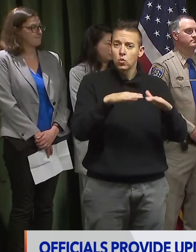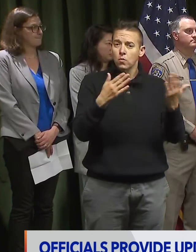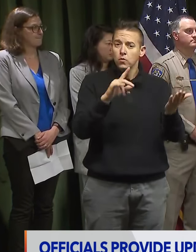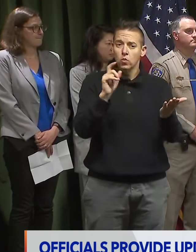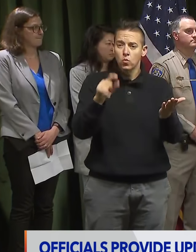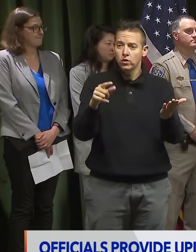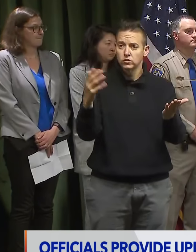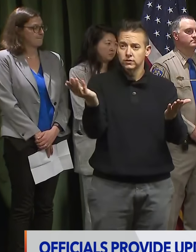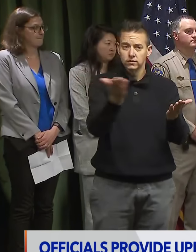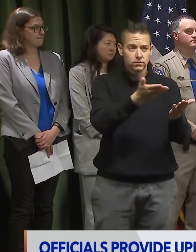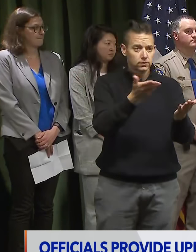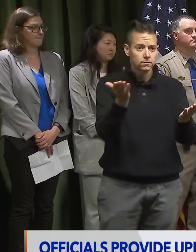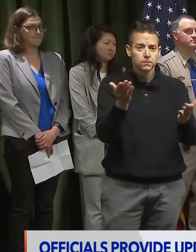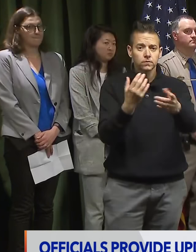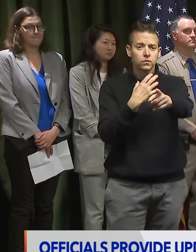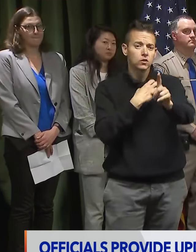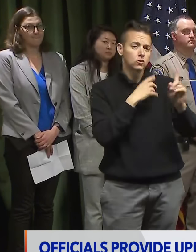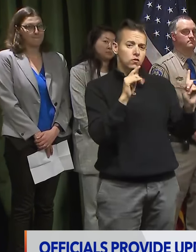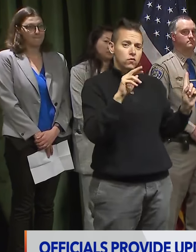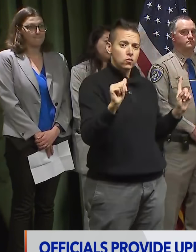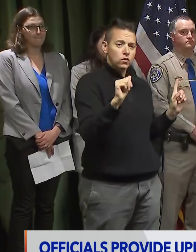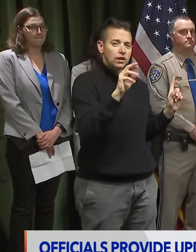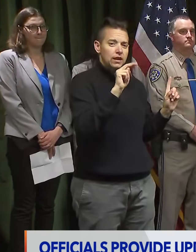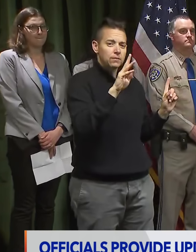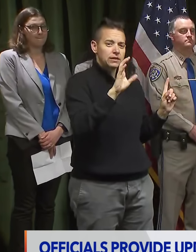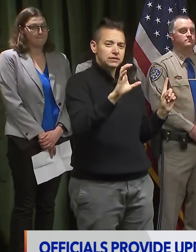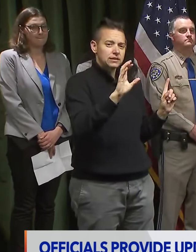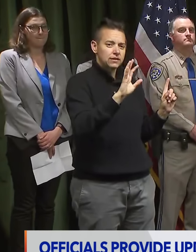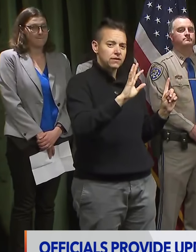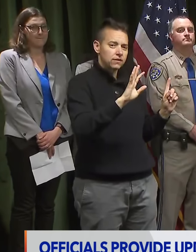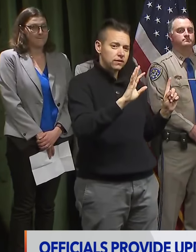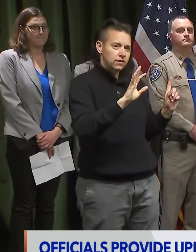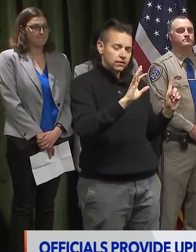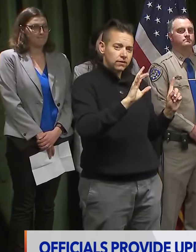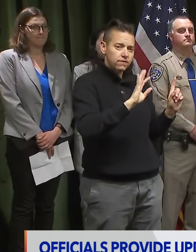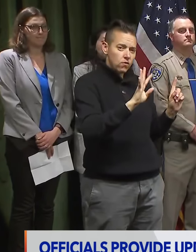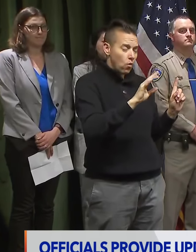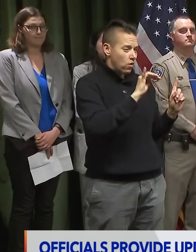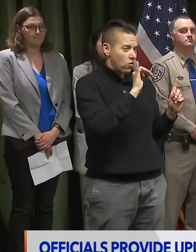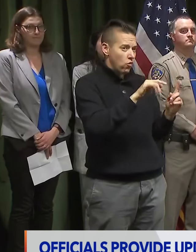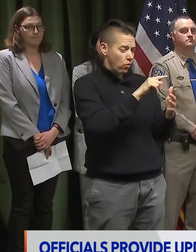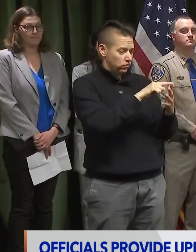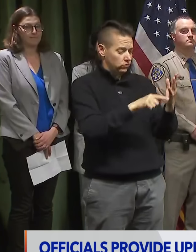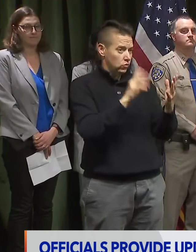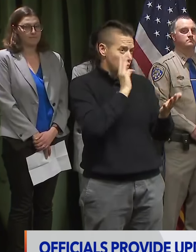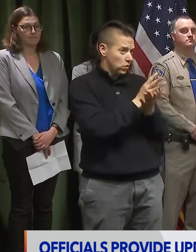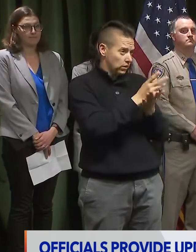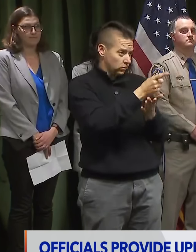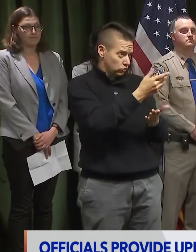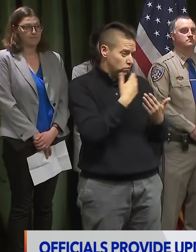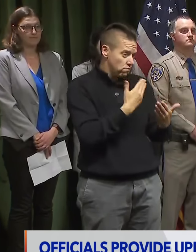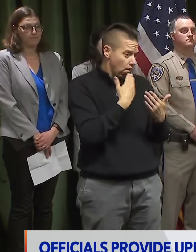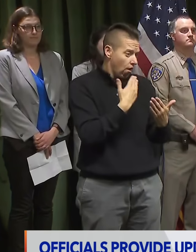PROSECUTED TO THE FULL EXTENT OF THE LAW. AND WITH THAT I